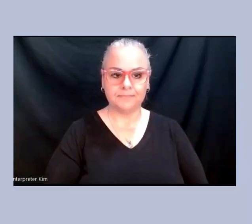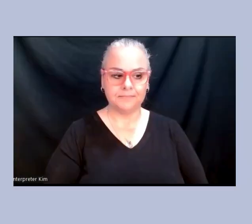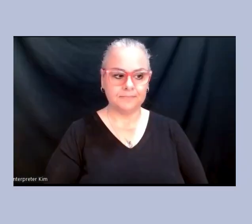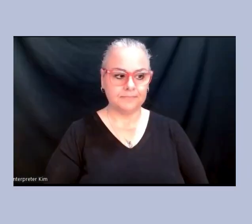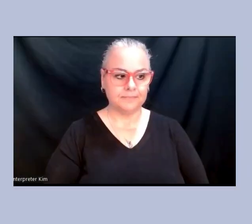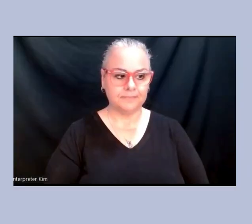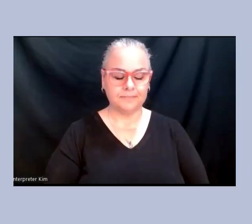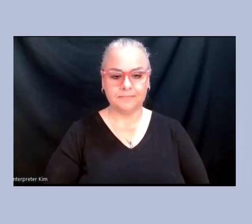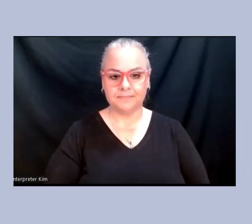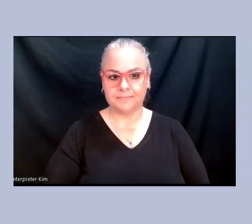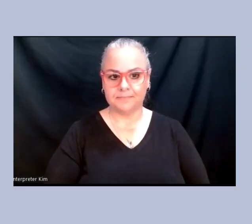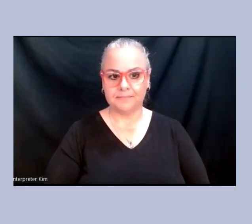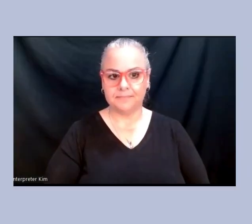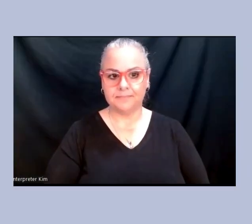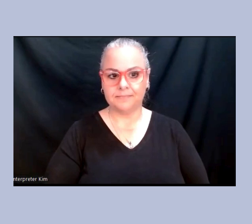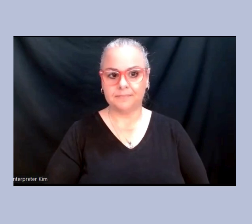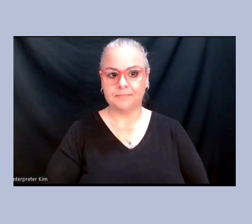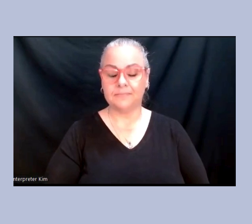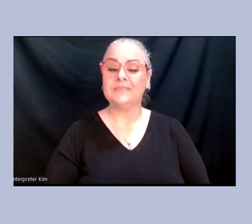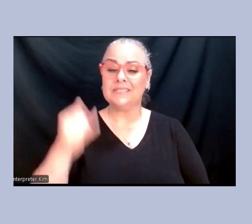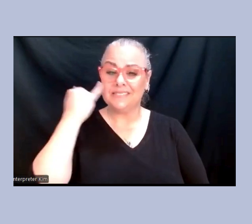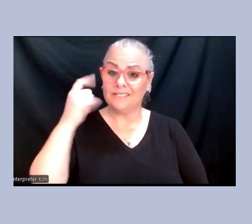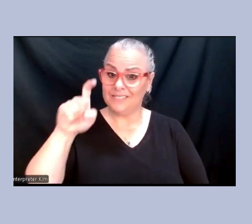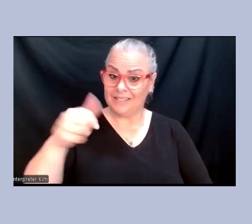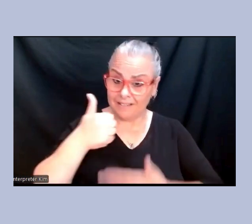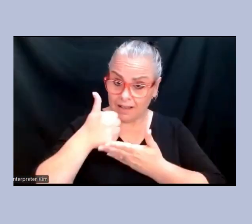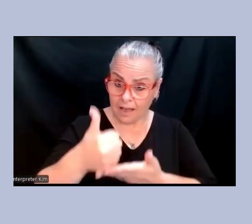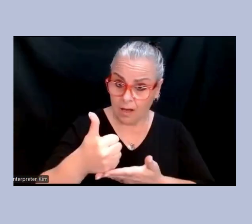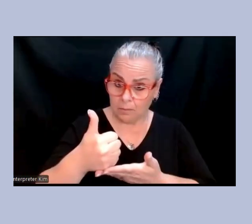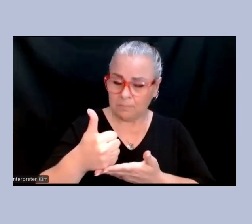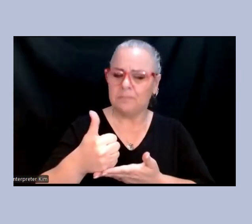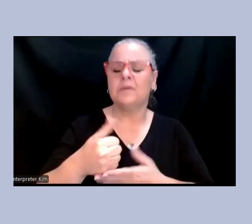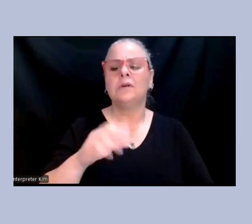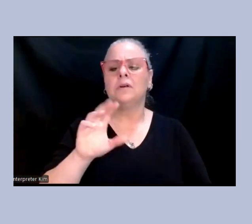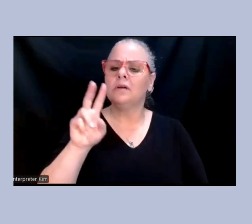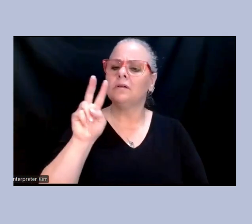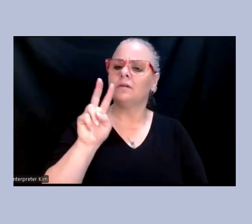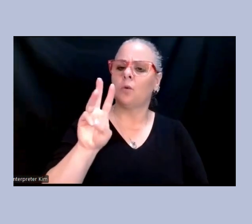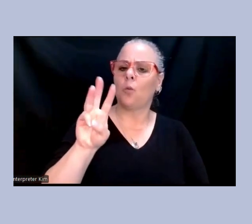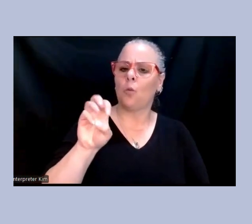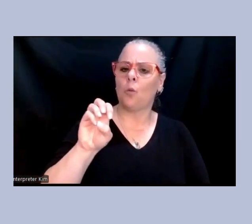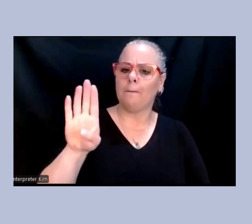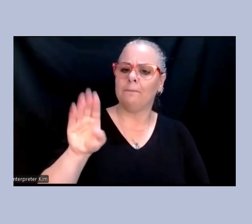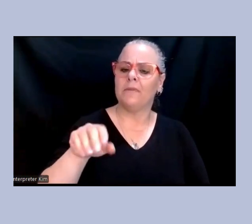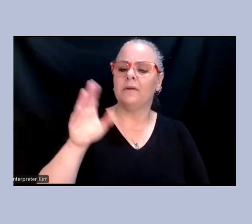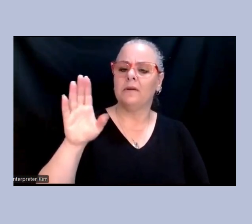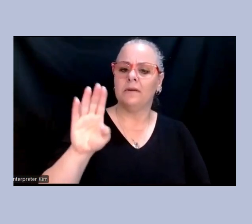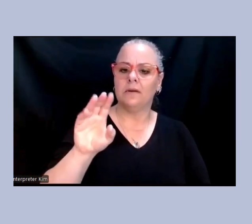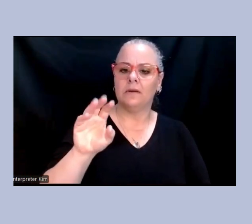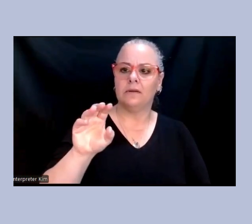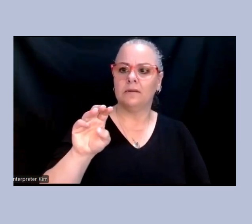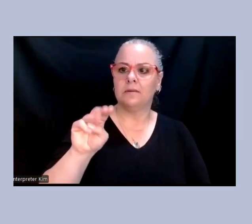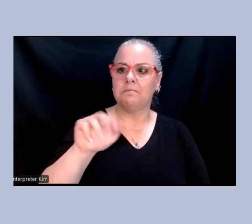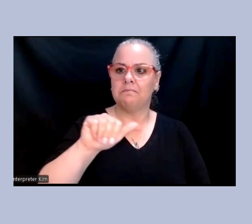For individualized guidance, visit mass.gov/MOD/ContactUs,